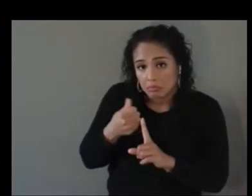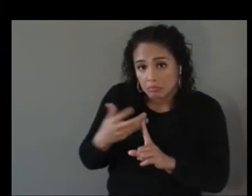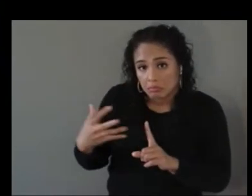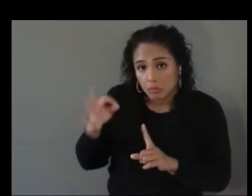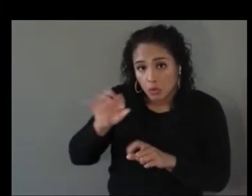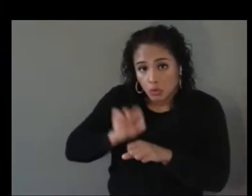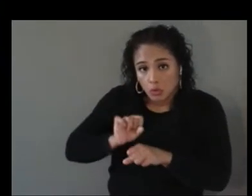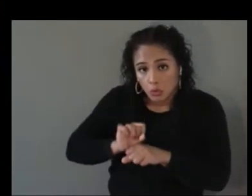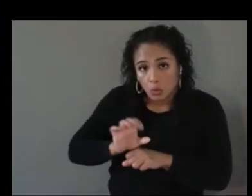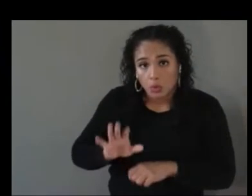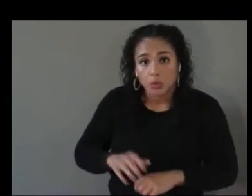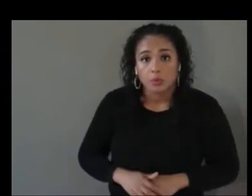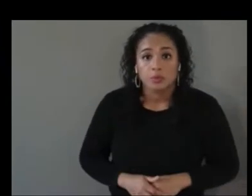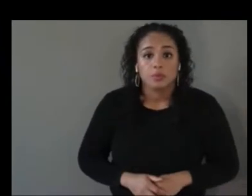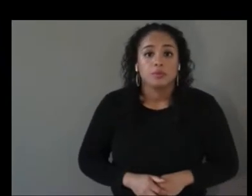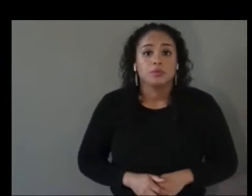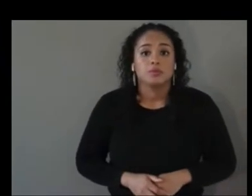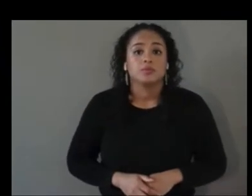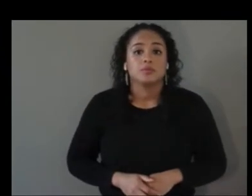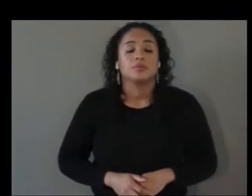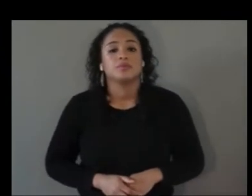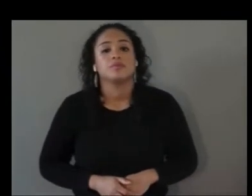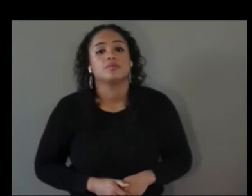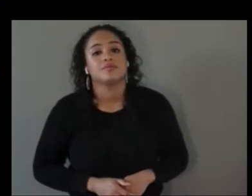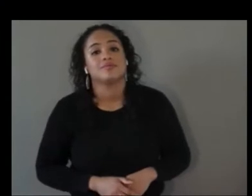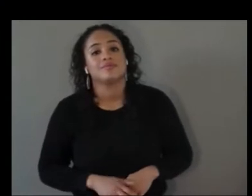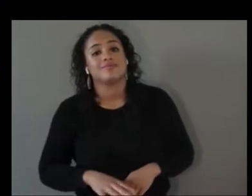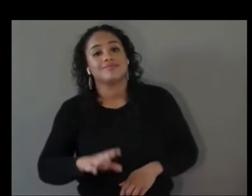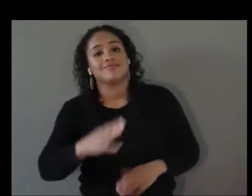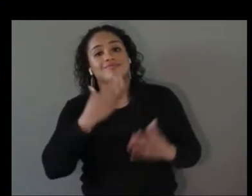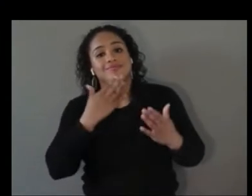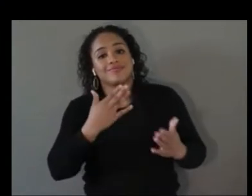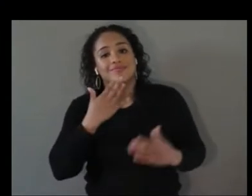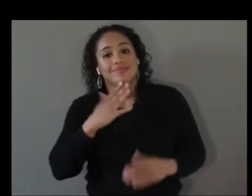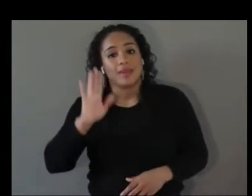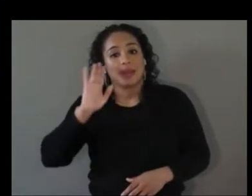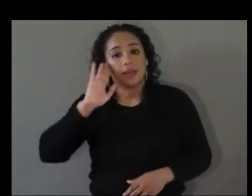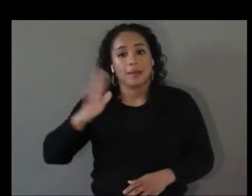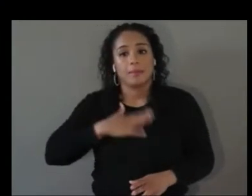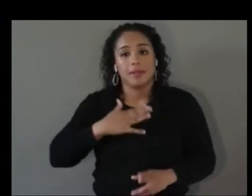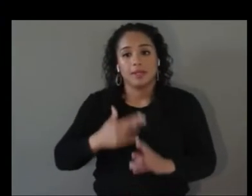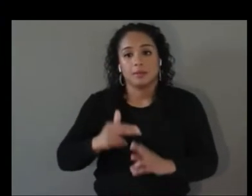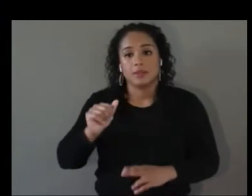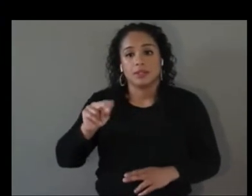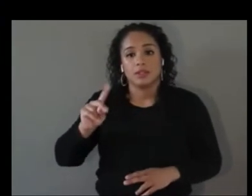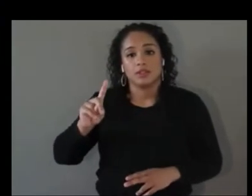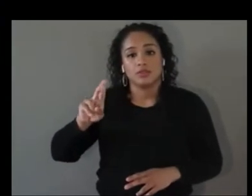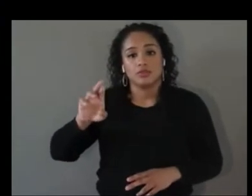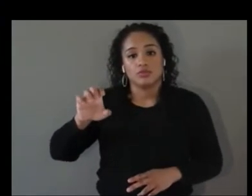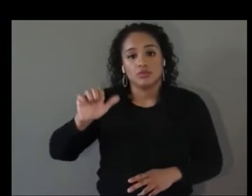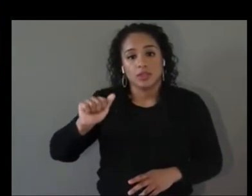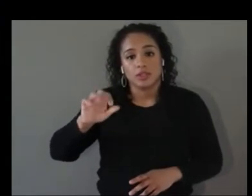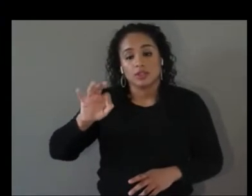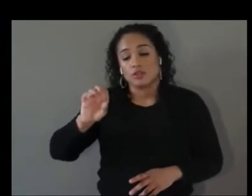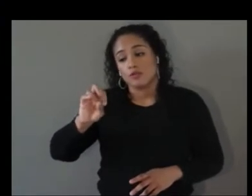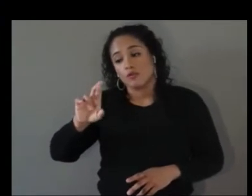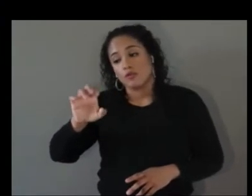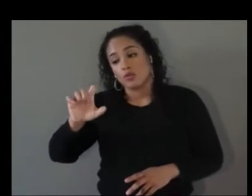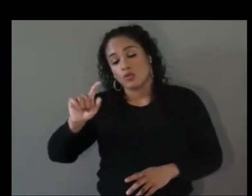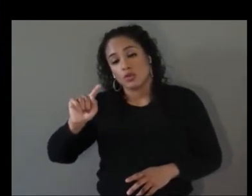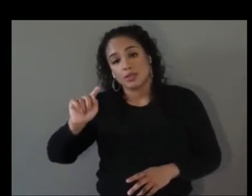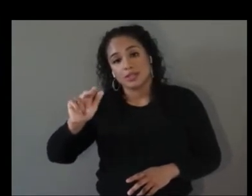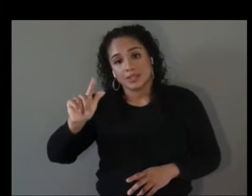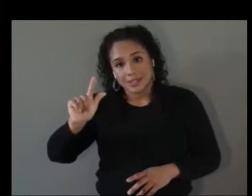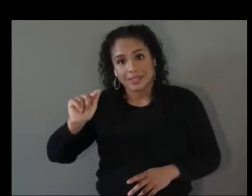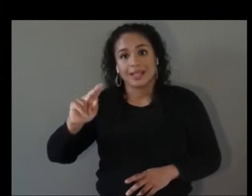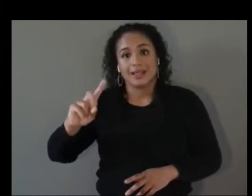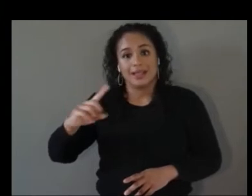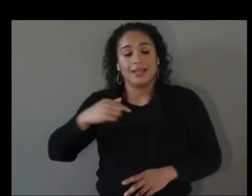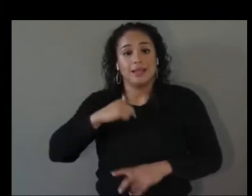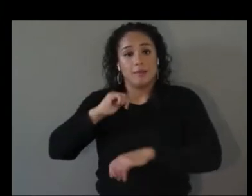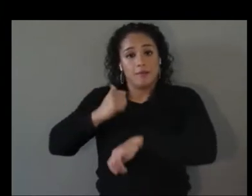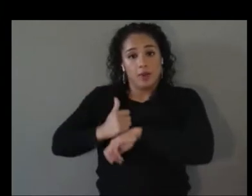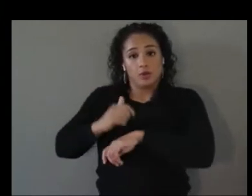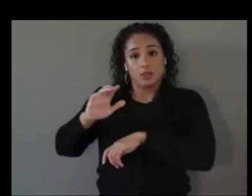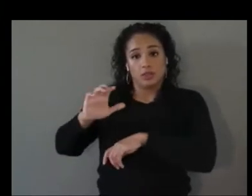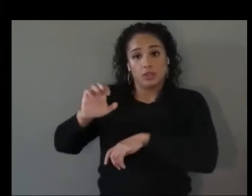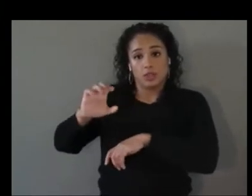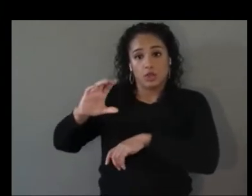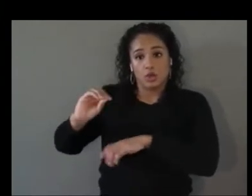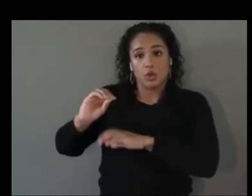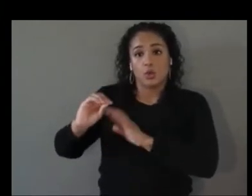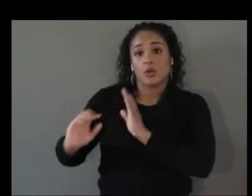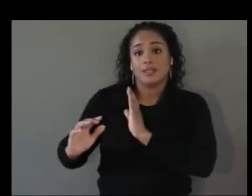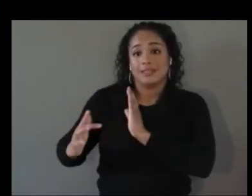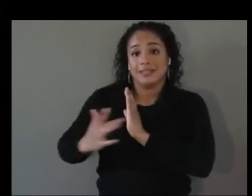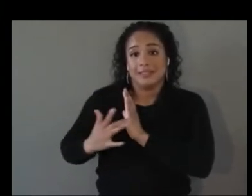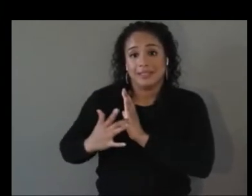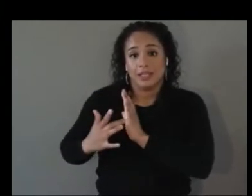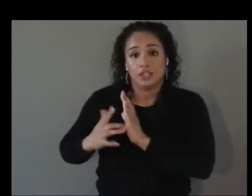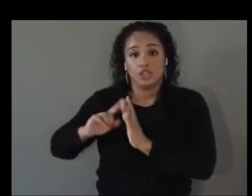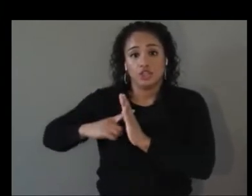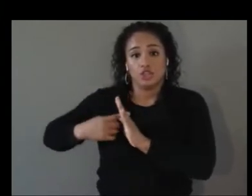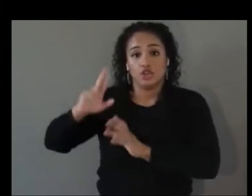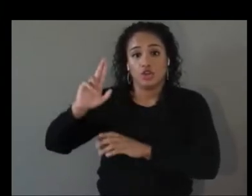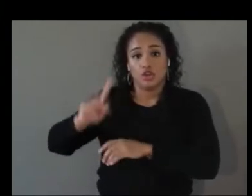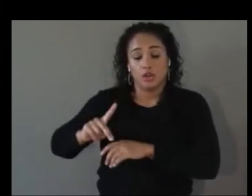Thanks, Neil. High name is Andreas Forsland, I’m the founder and CEO of a technology start-up called Cognixion, c-o-g-n-i-x-i-o-n, you